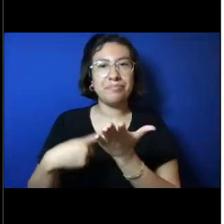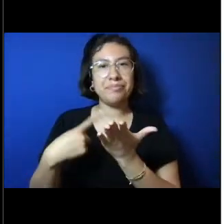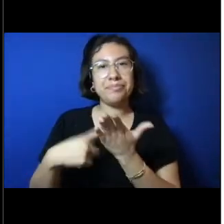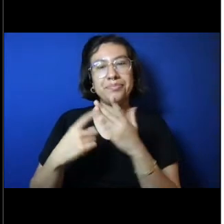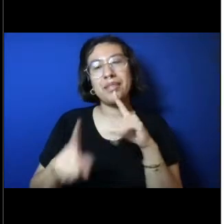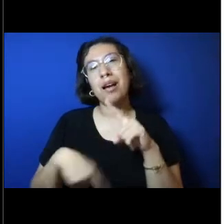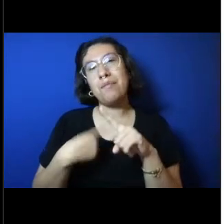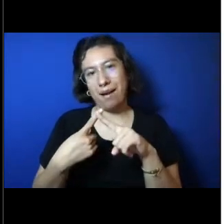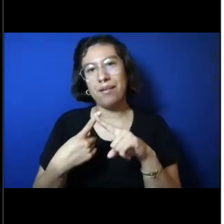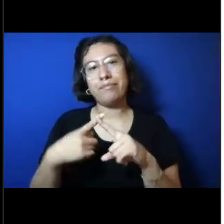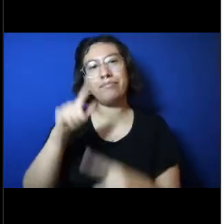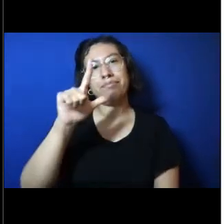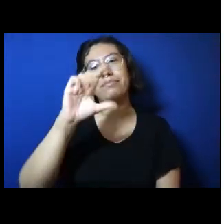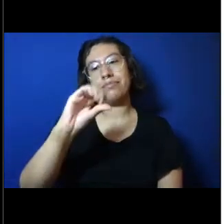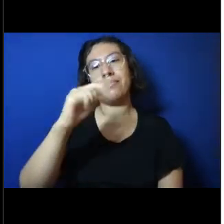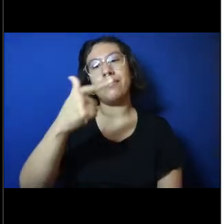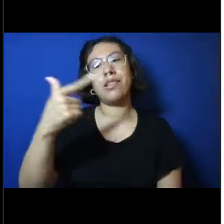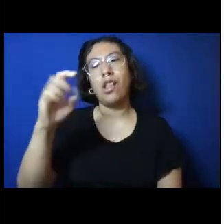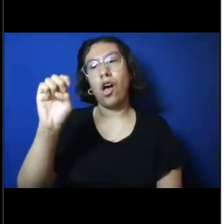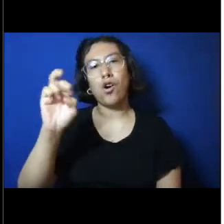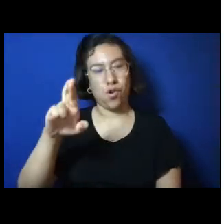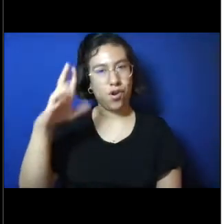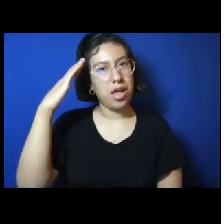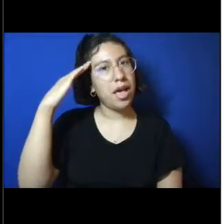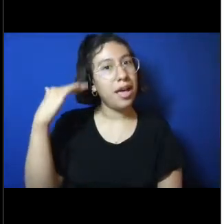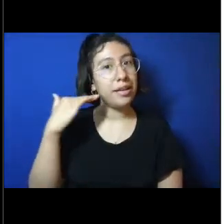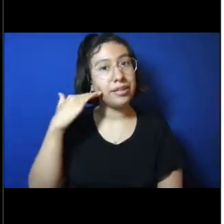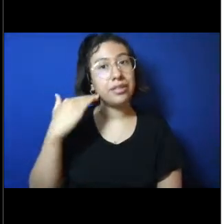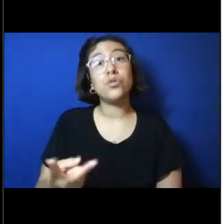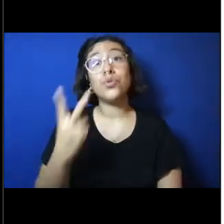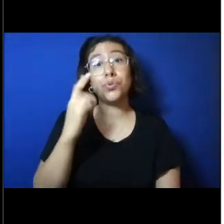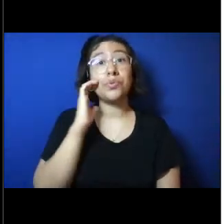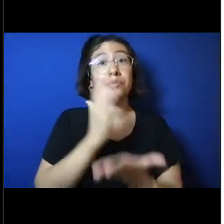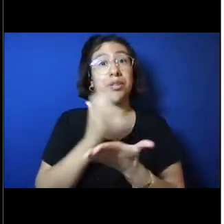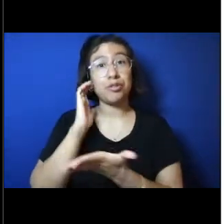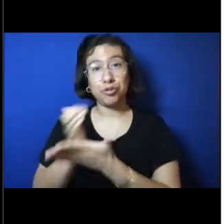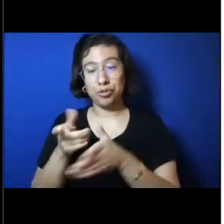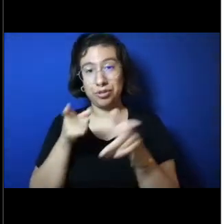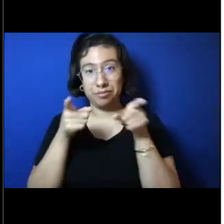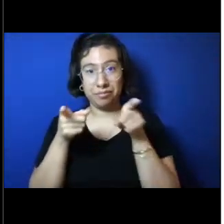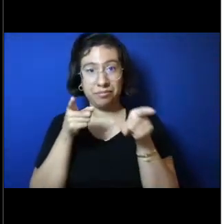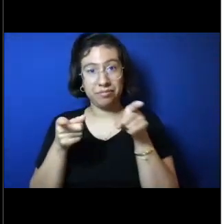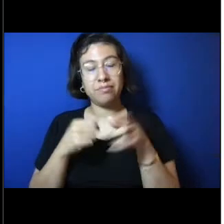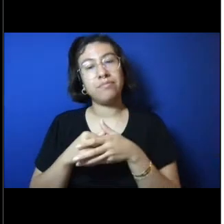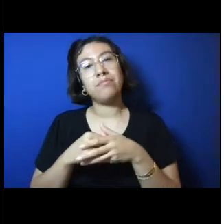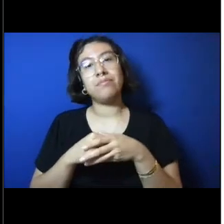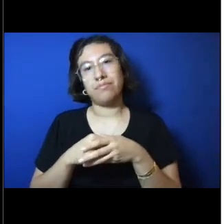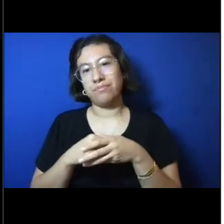more about loggerhead turtles. Those are two pictures of loggerheads that we've taken with some of our tools.